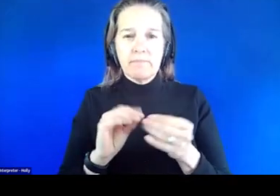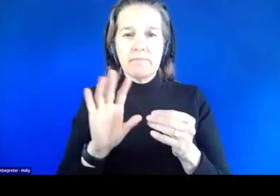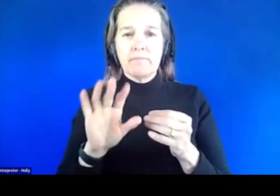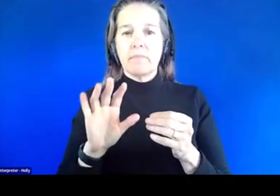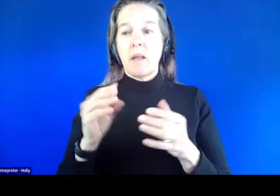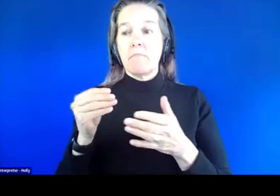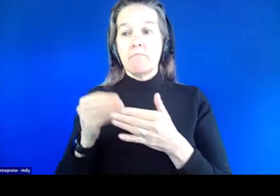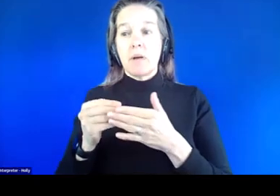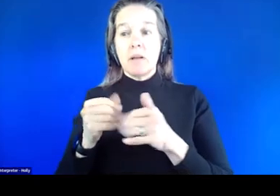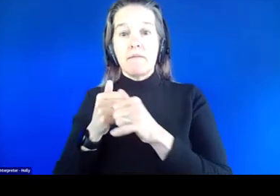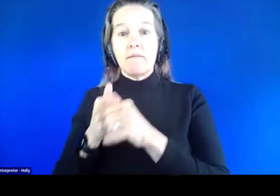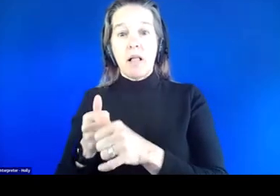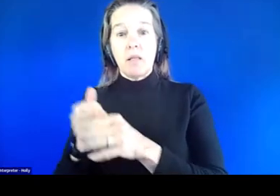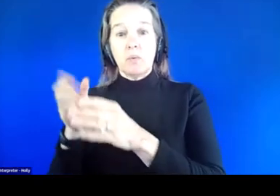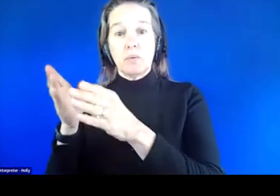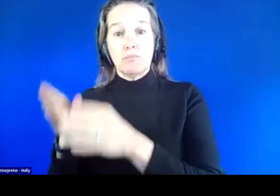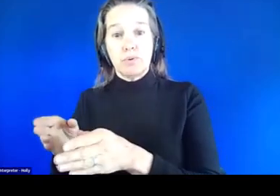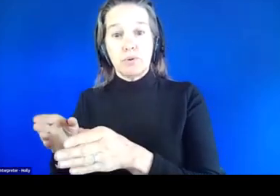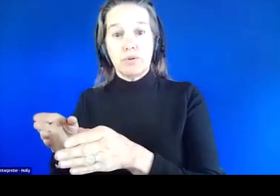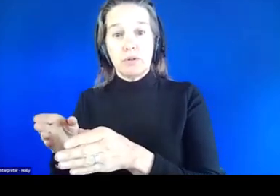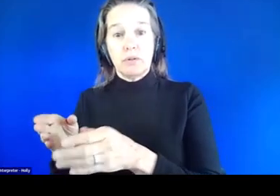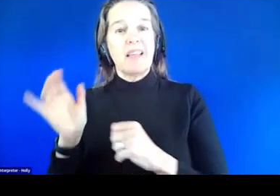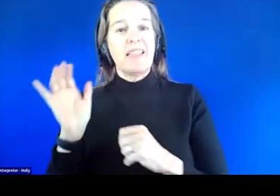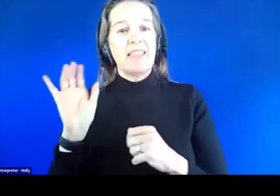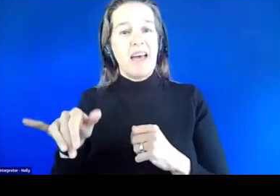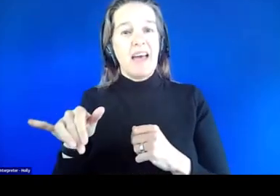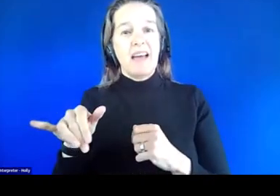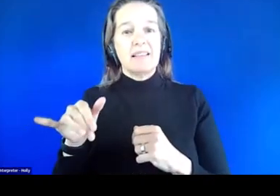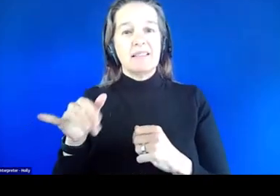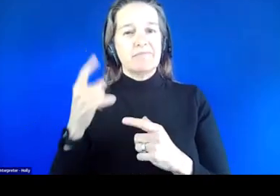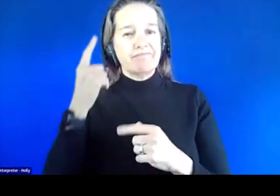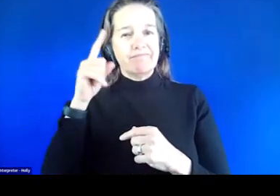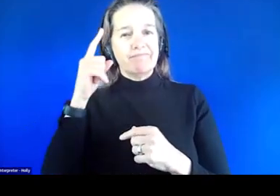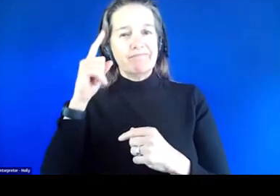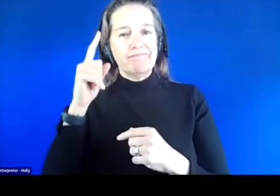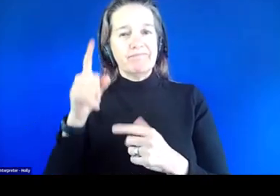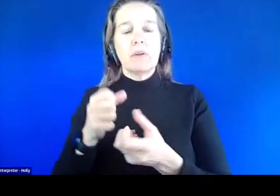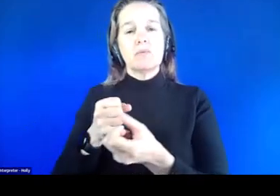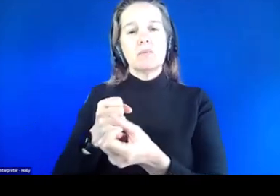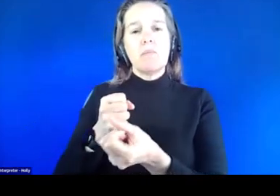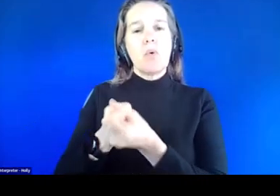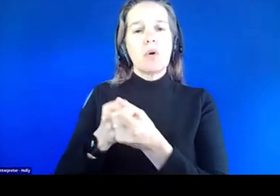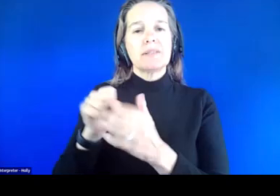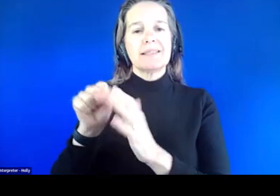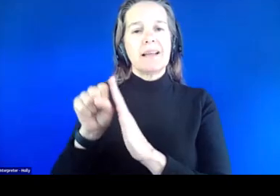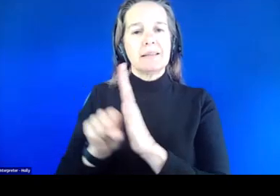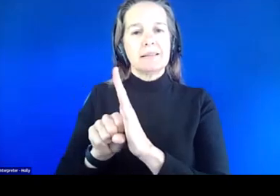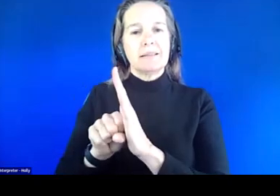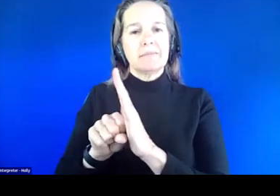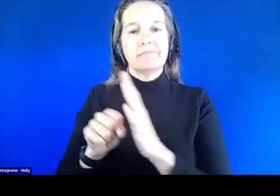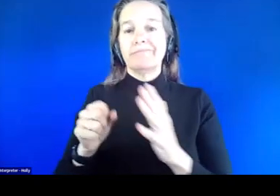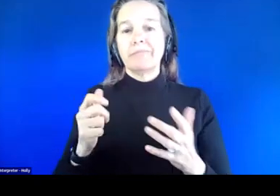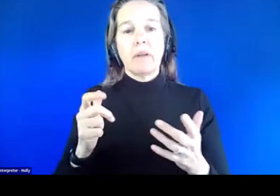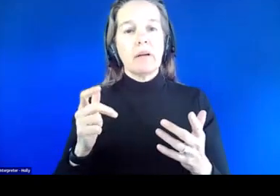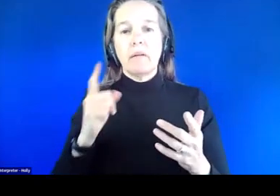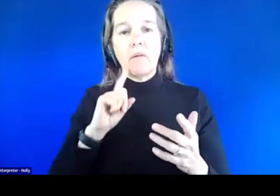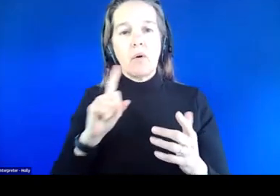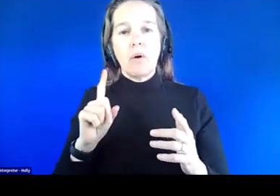demonstration supports states to transition people residing in nursing homes and other institutional